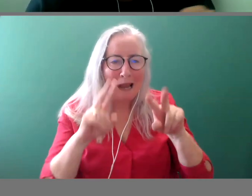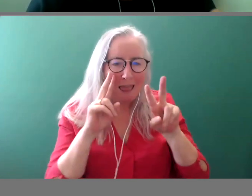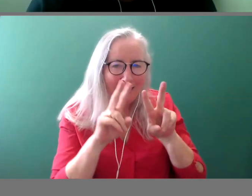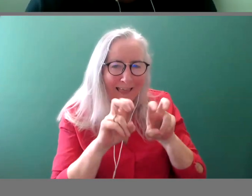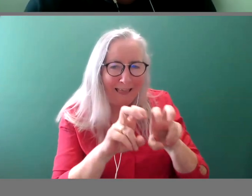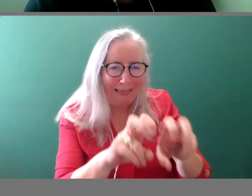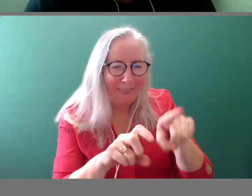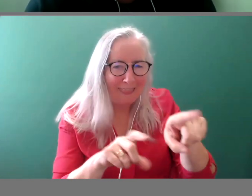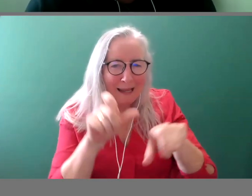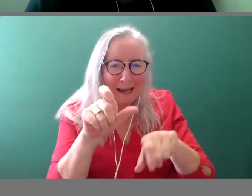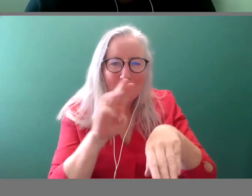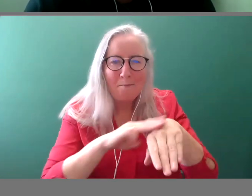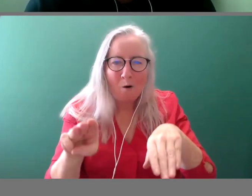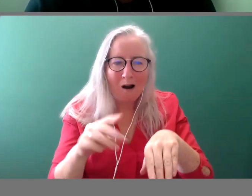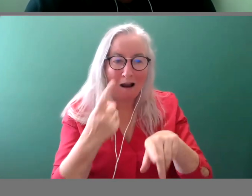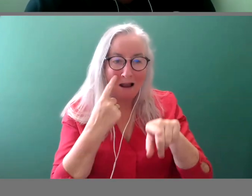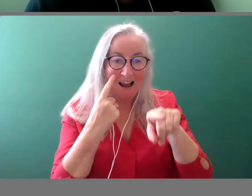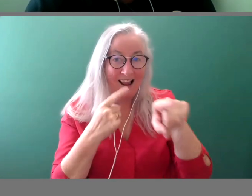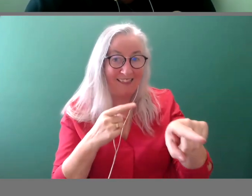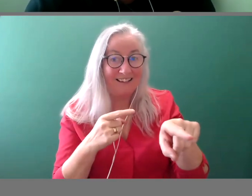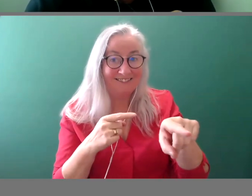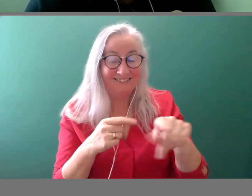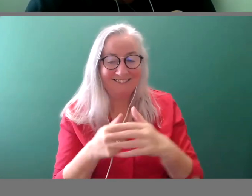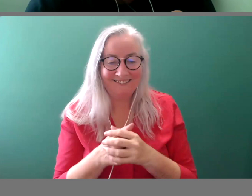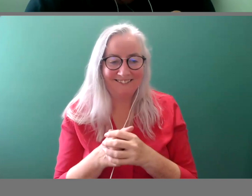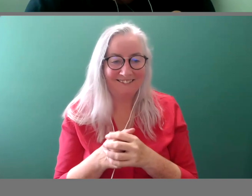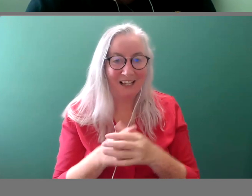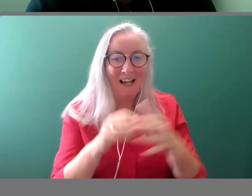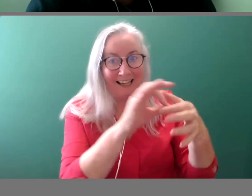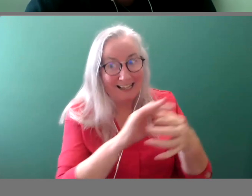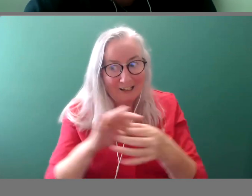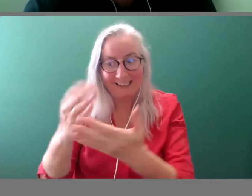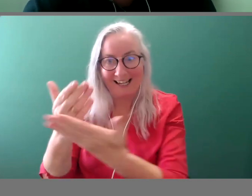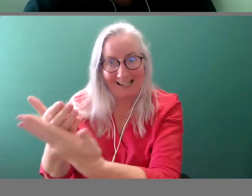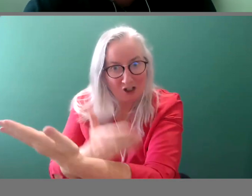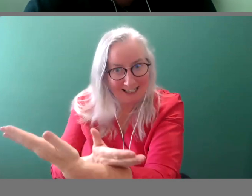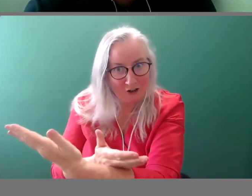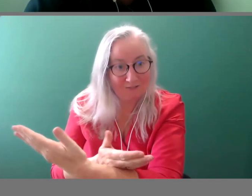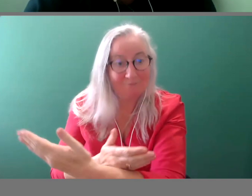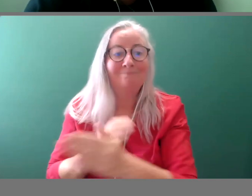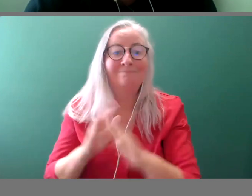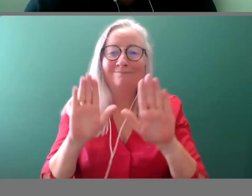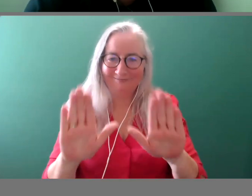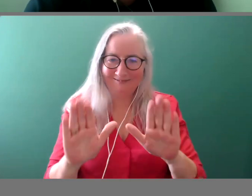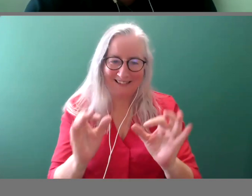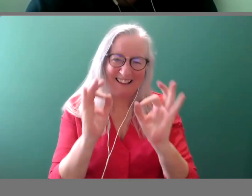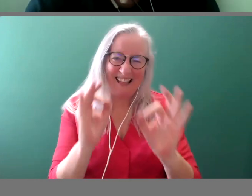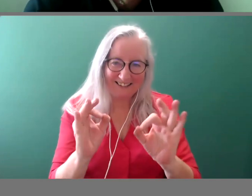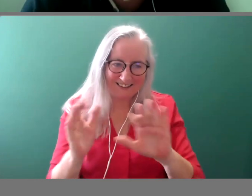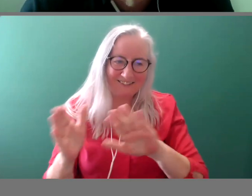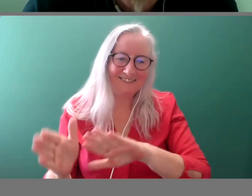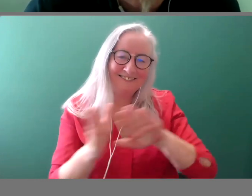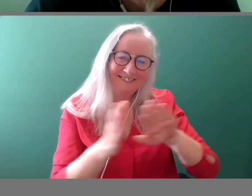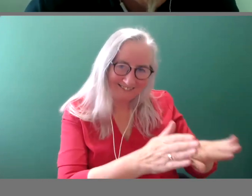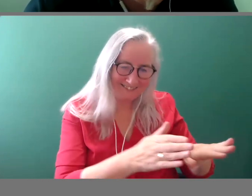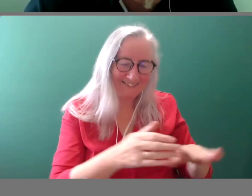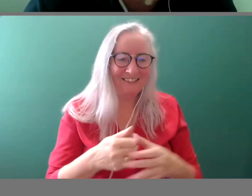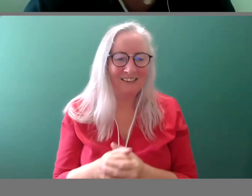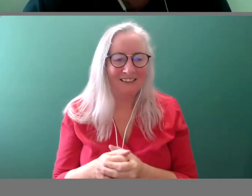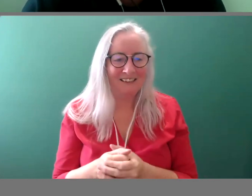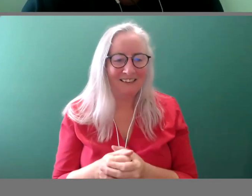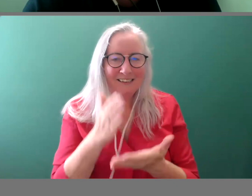and looking at the various pieces of legislation. Okay. Excellent, I am going to stop that poll.